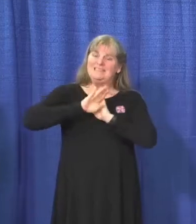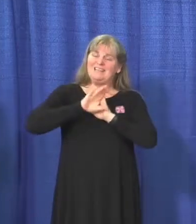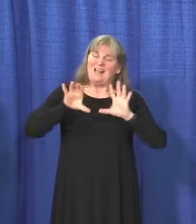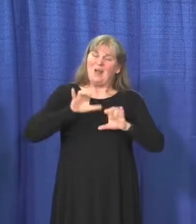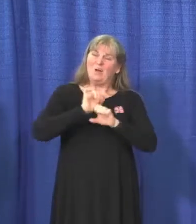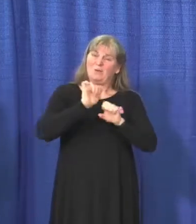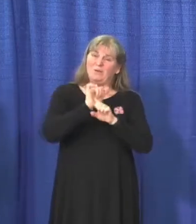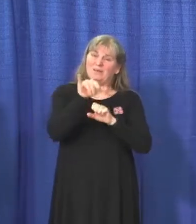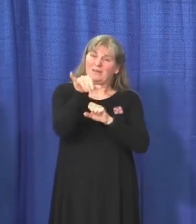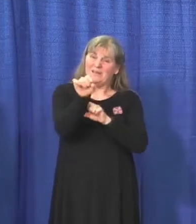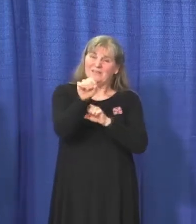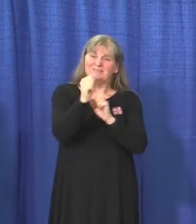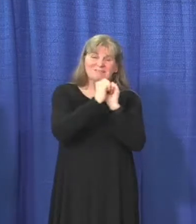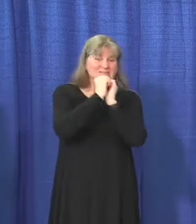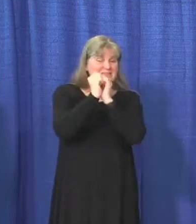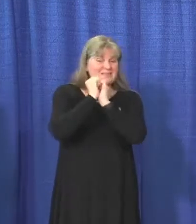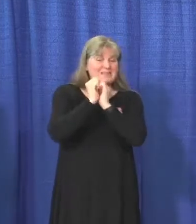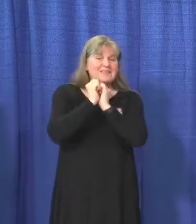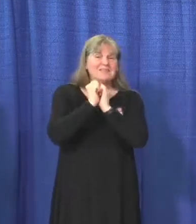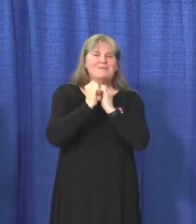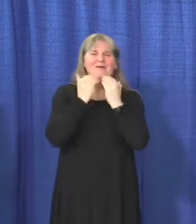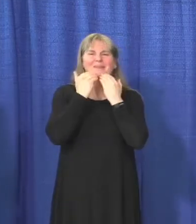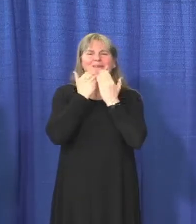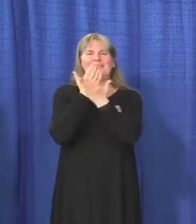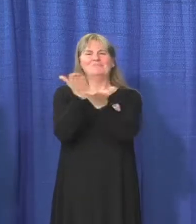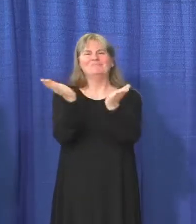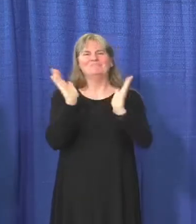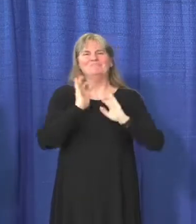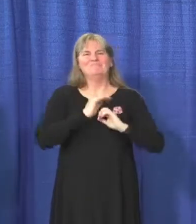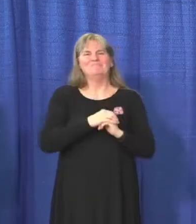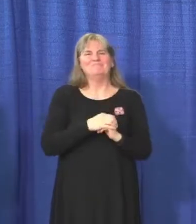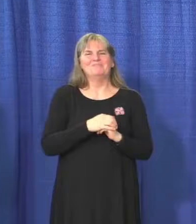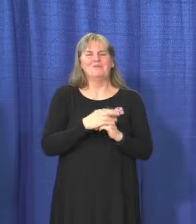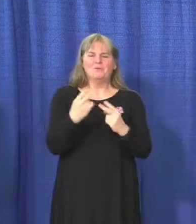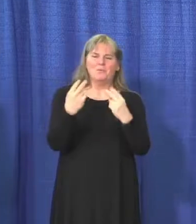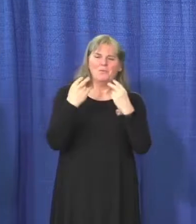thank you so much for tuning in and for hearing our messages